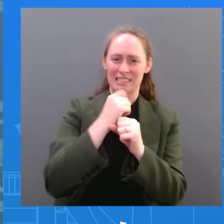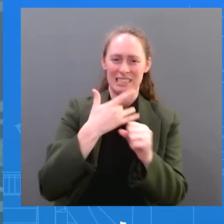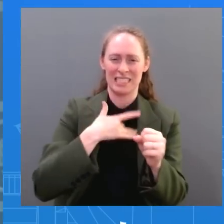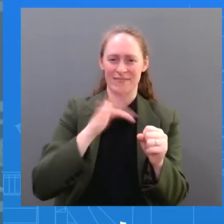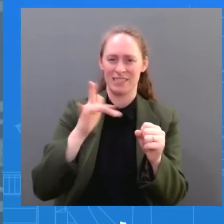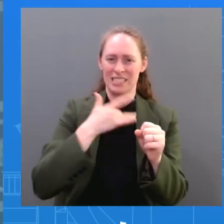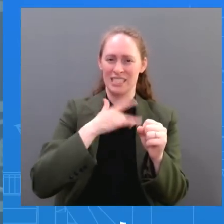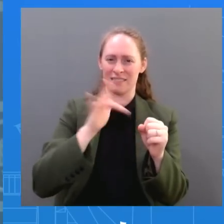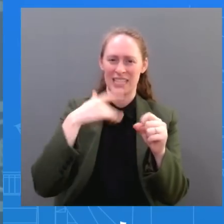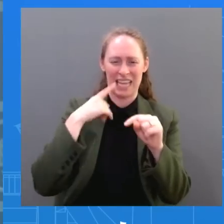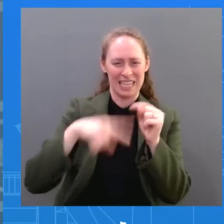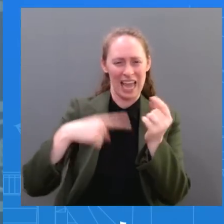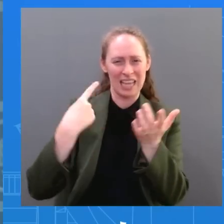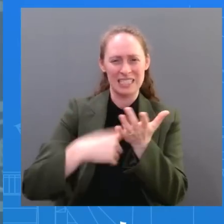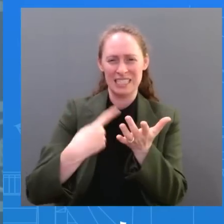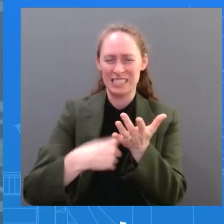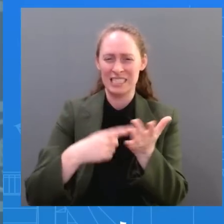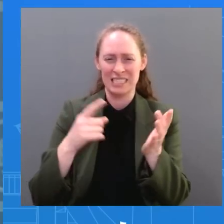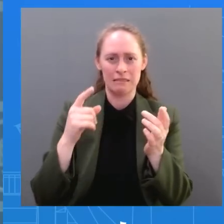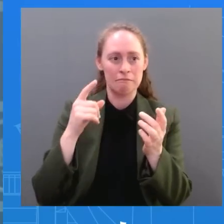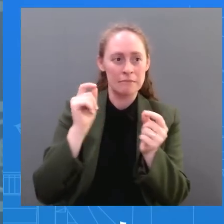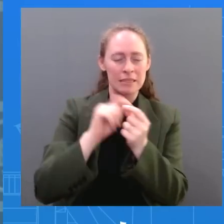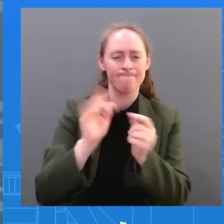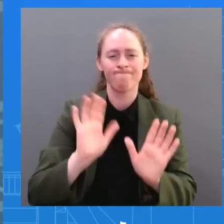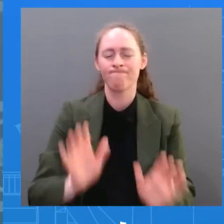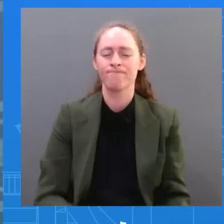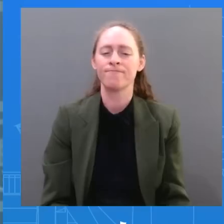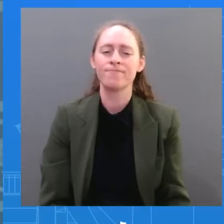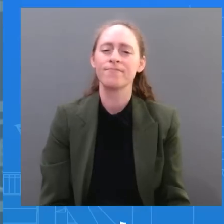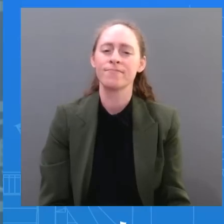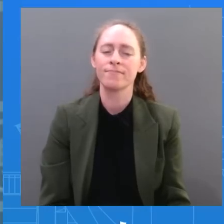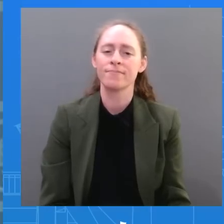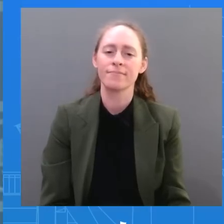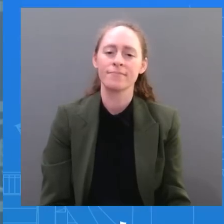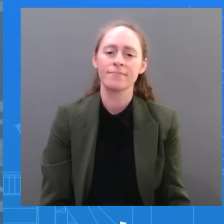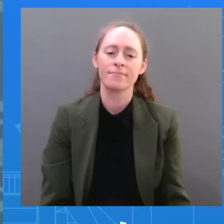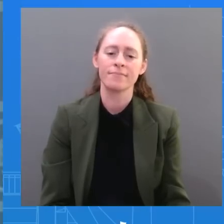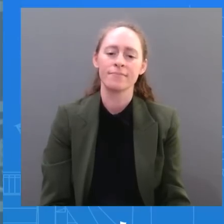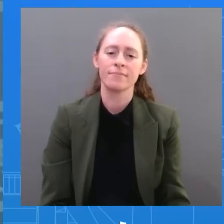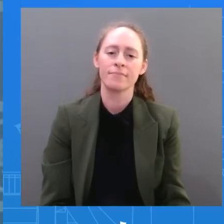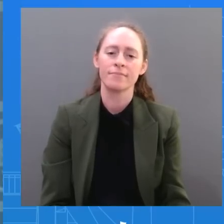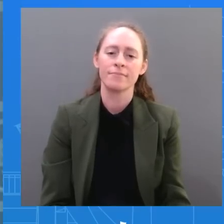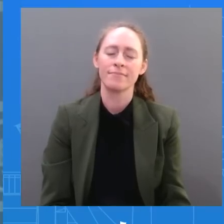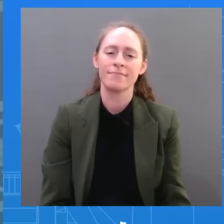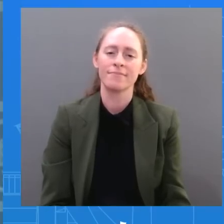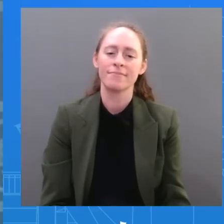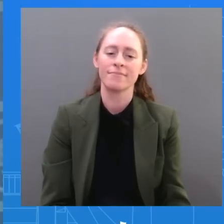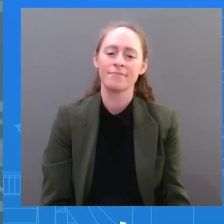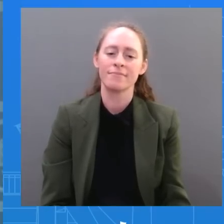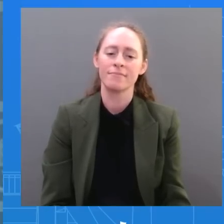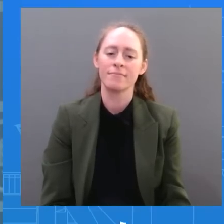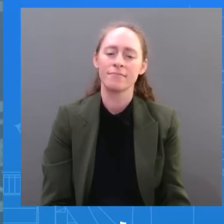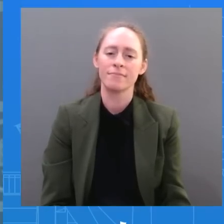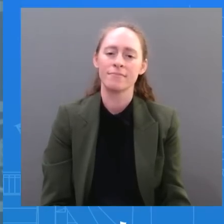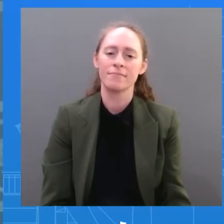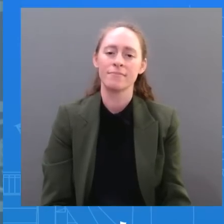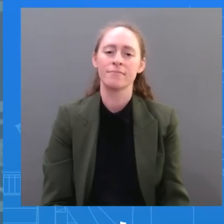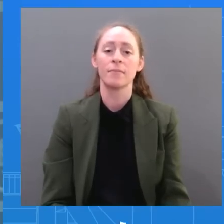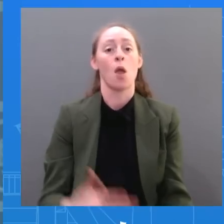of how a release happens. So it's not something that I can speak from here. I can say that we have the Special Envoy,